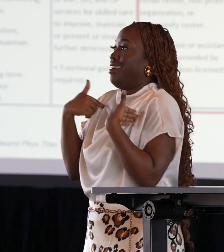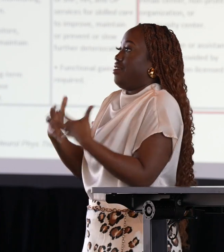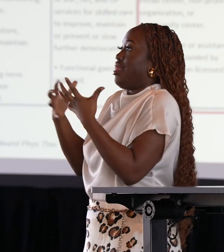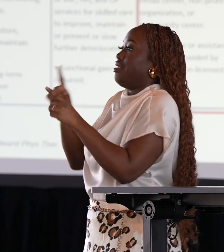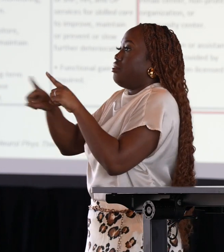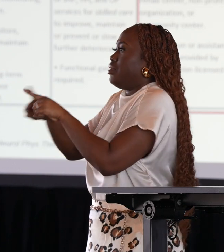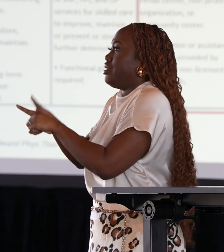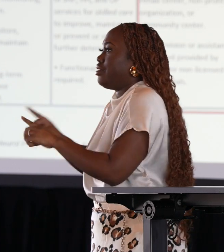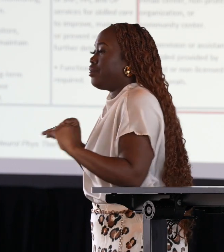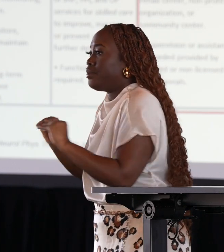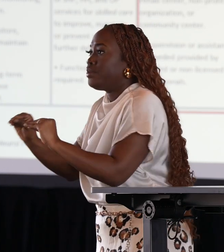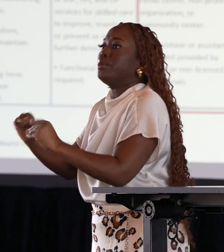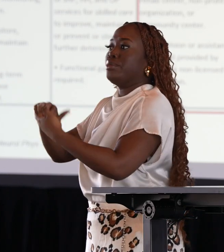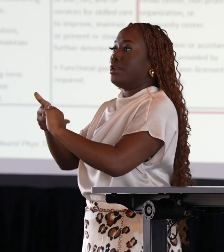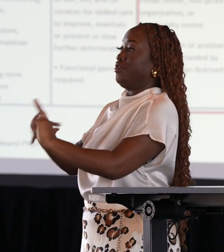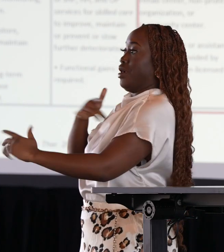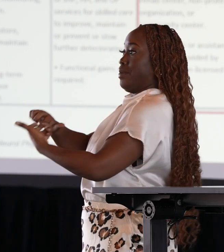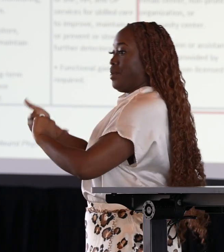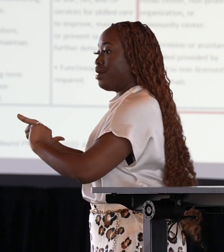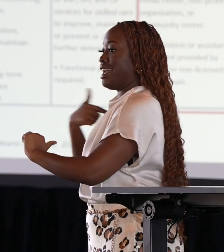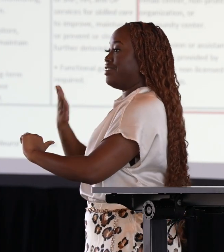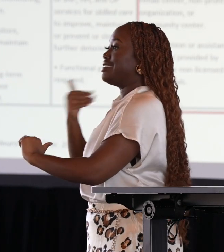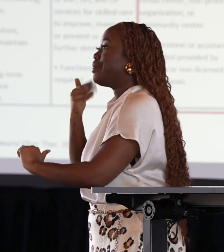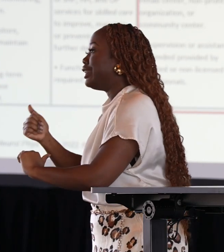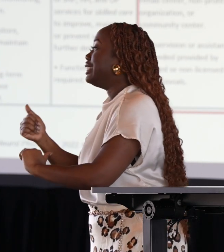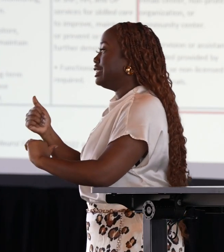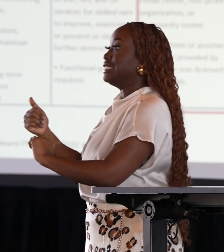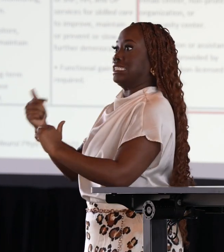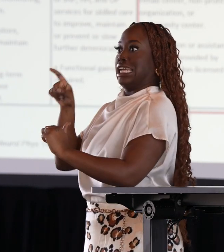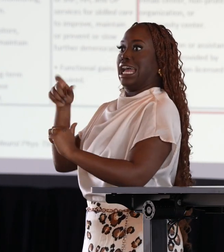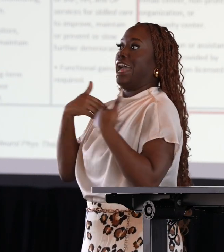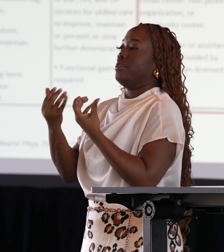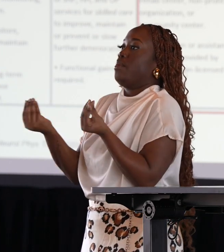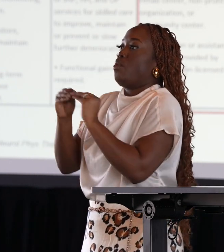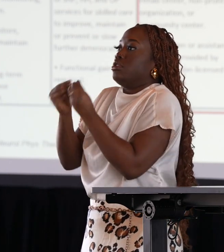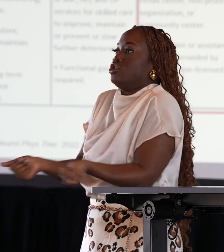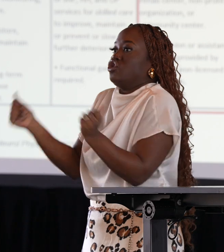comorbidities. I have heart problems. I have diabetes. I need a lot more problem solving and that skilled hand holding